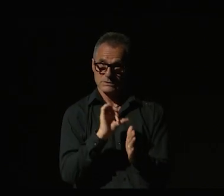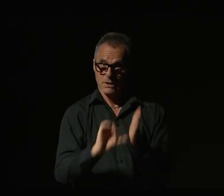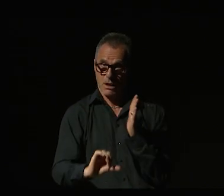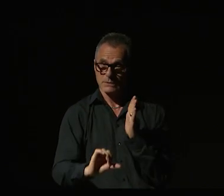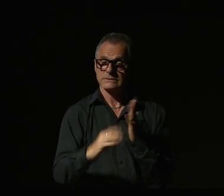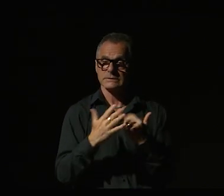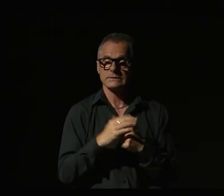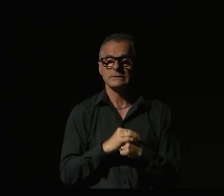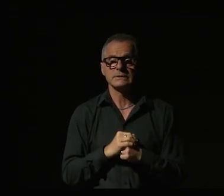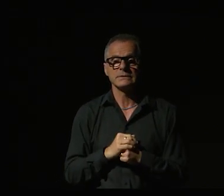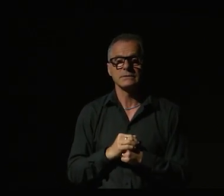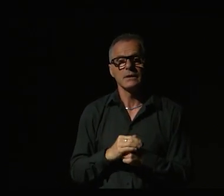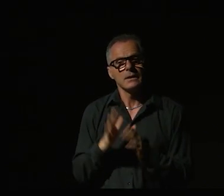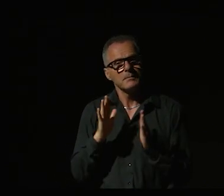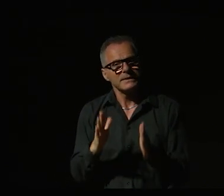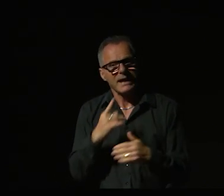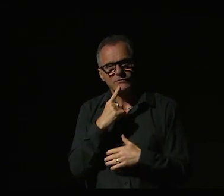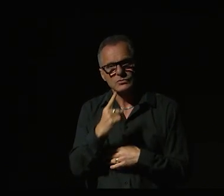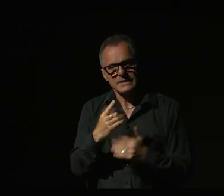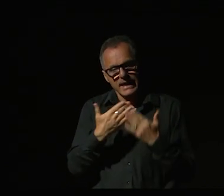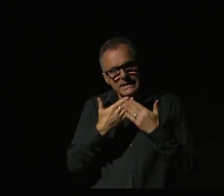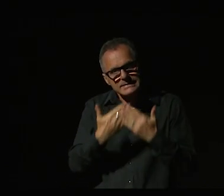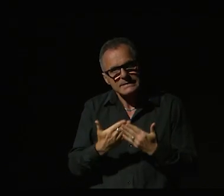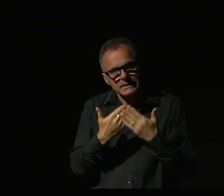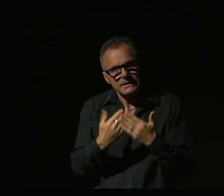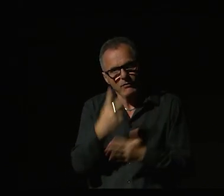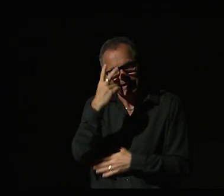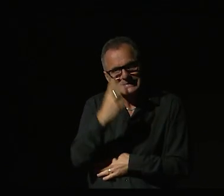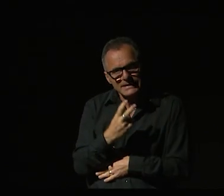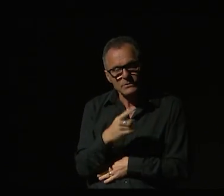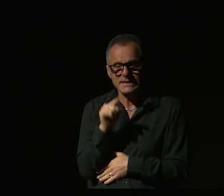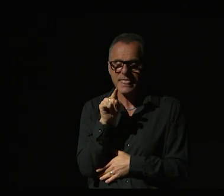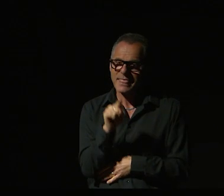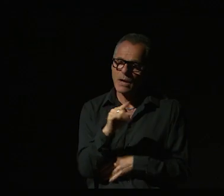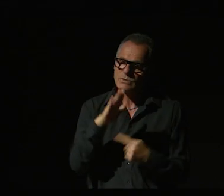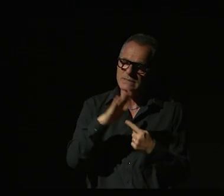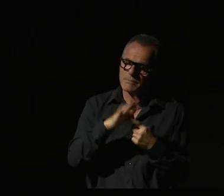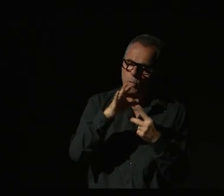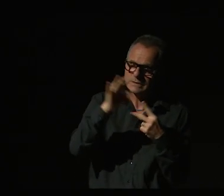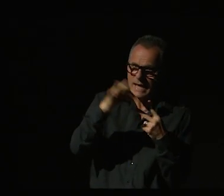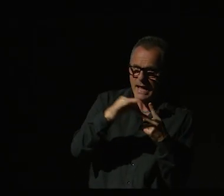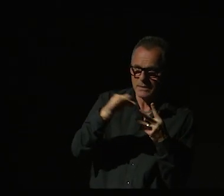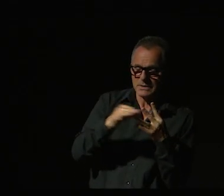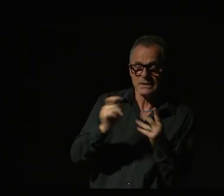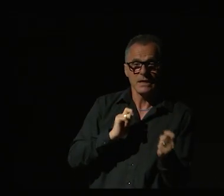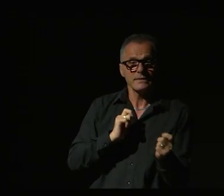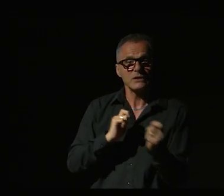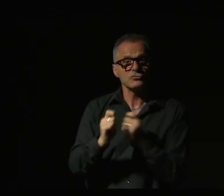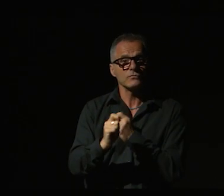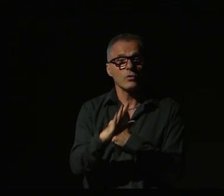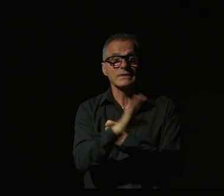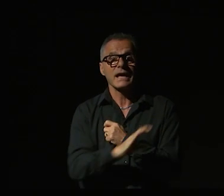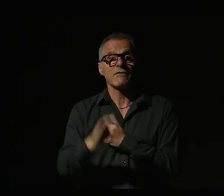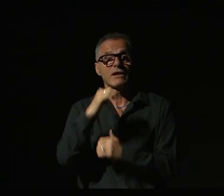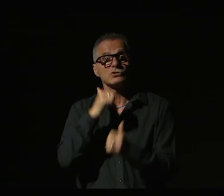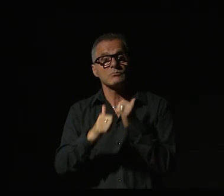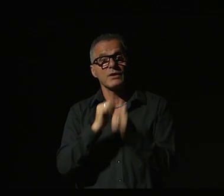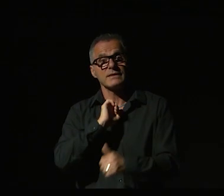Although, one has to say that the study of Antiquity was maybe one of the key elements that transformed the Carracci's art in Rome,